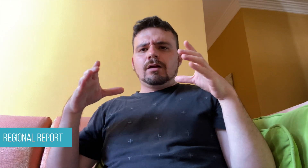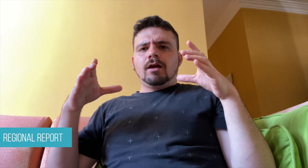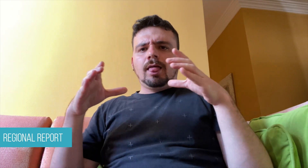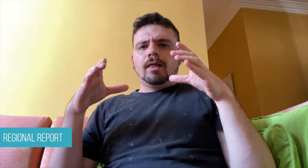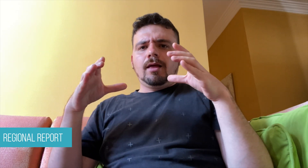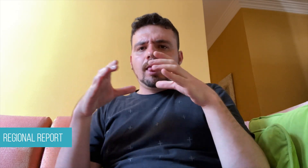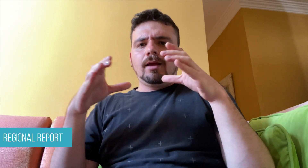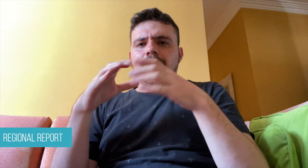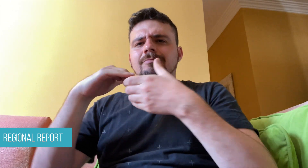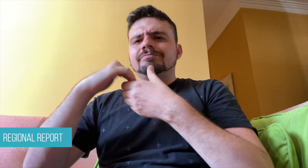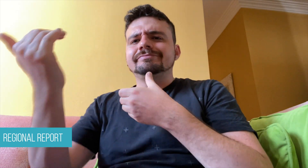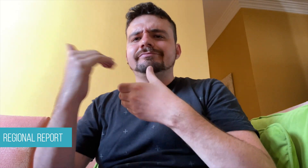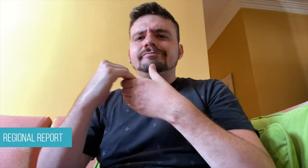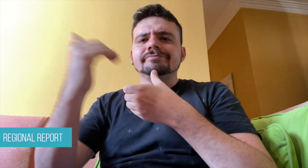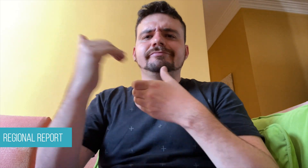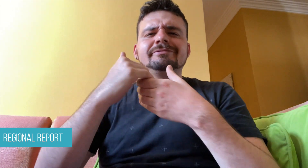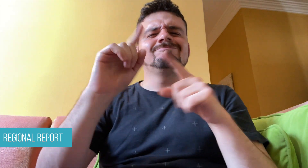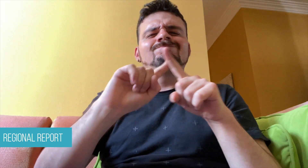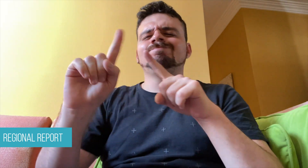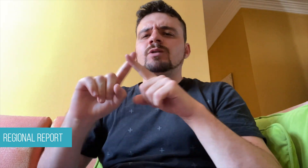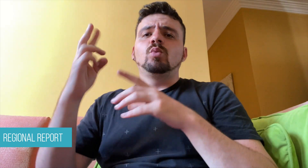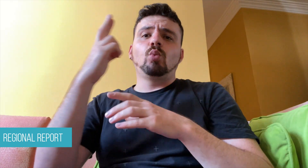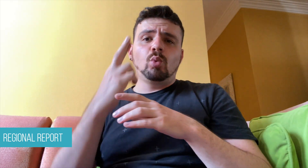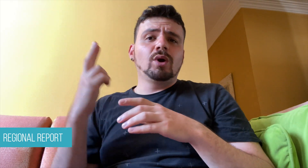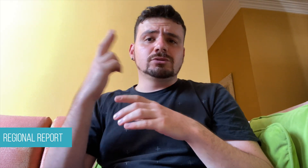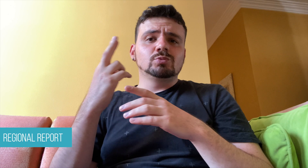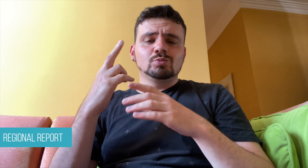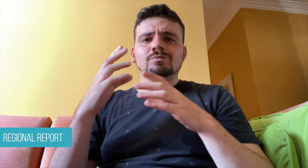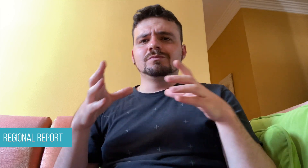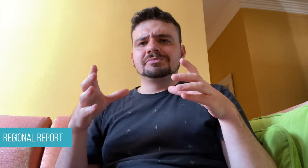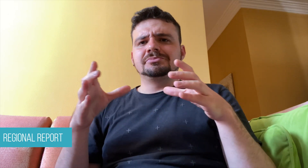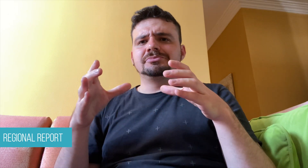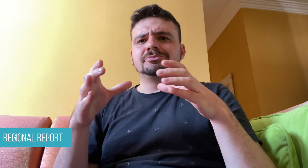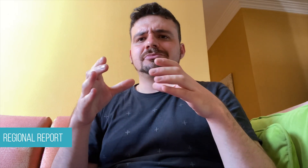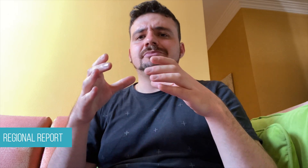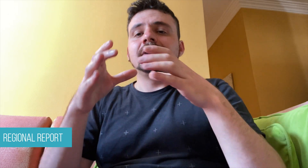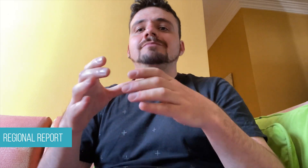for various reasons. At the end, 15 people preserved